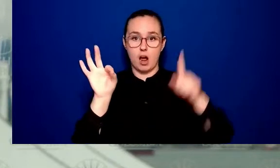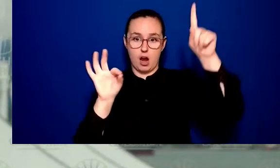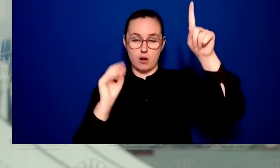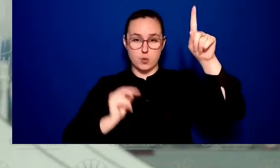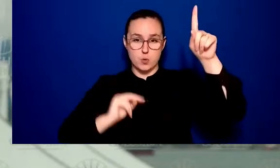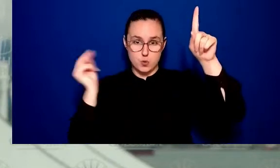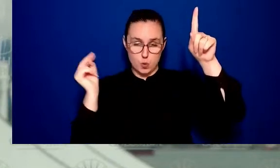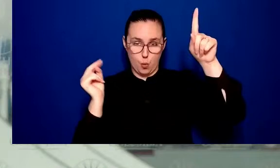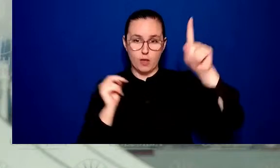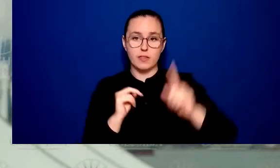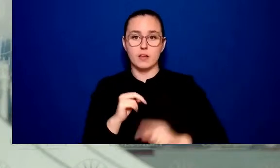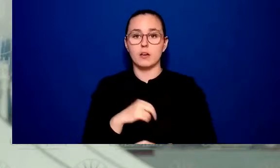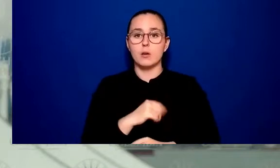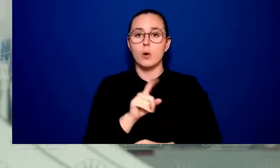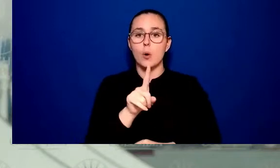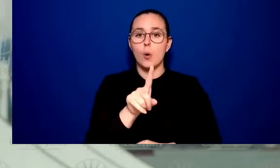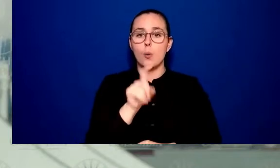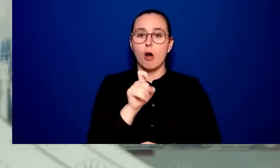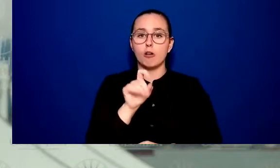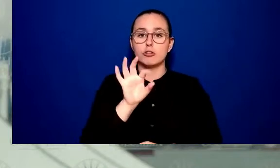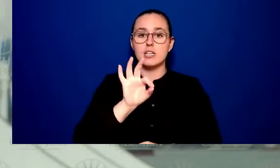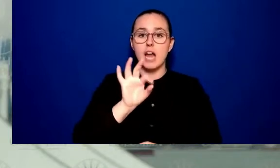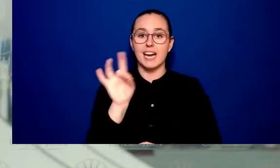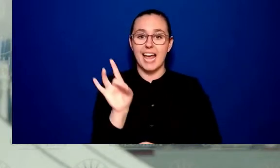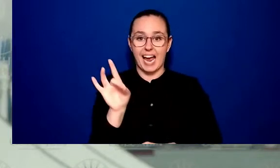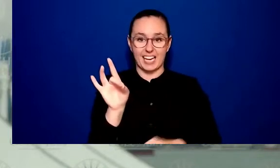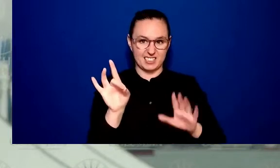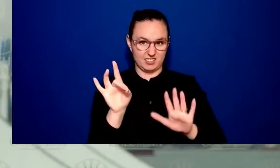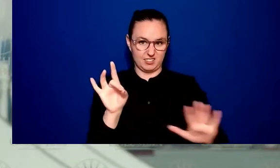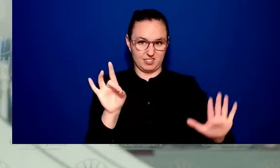198 in Vancouver Coastal Health